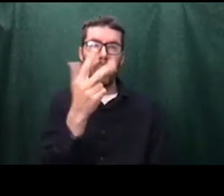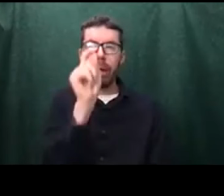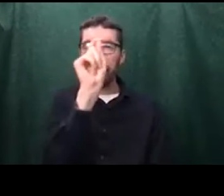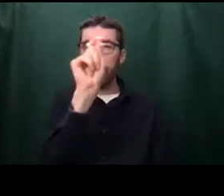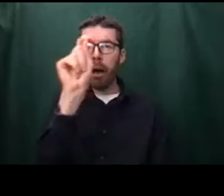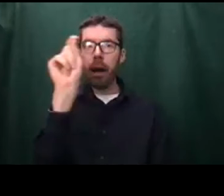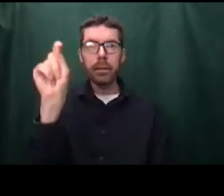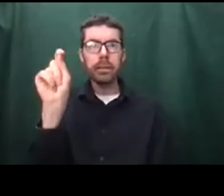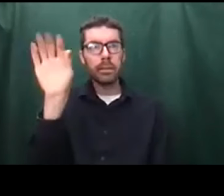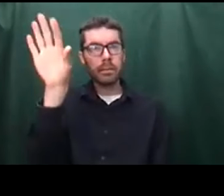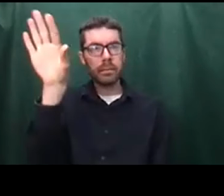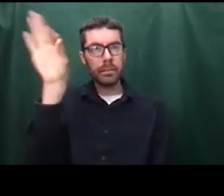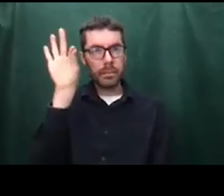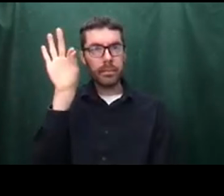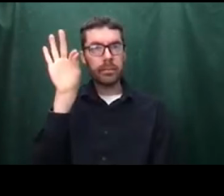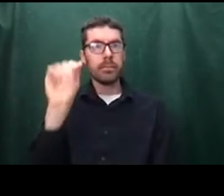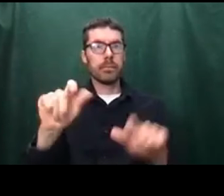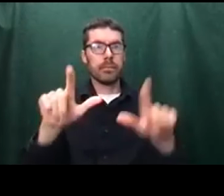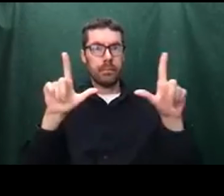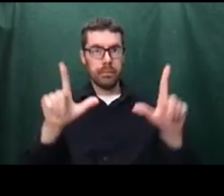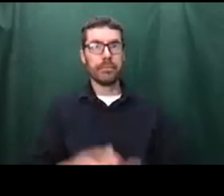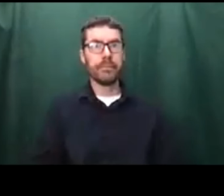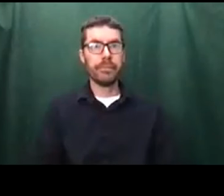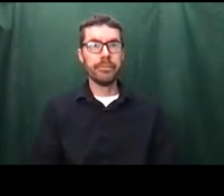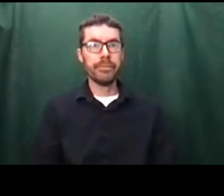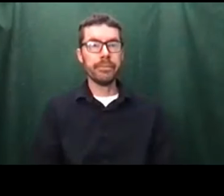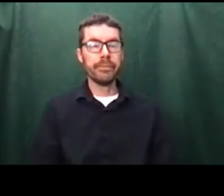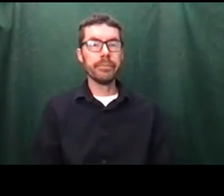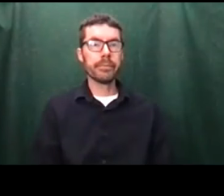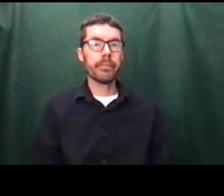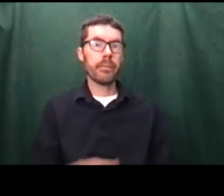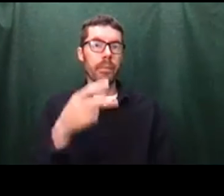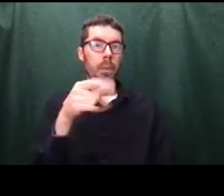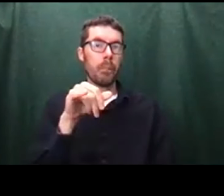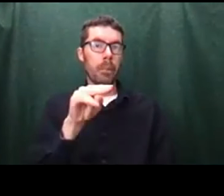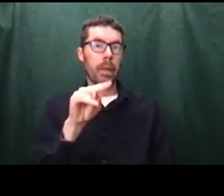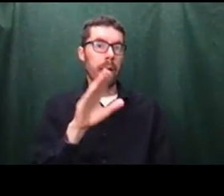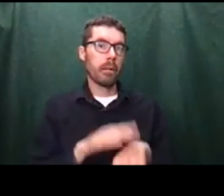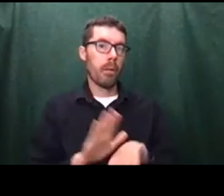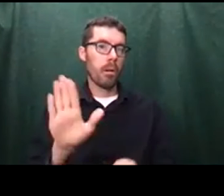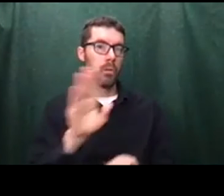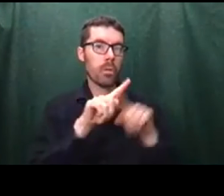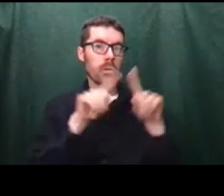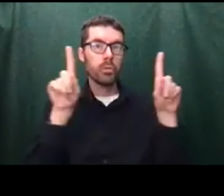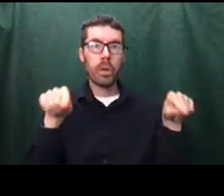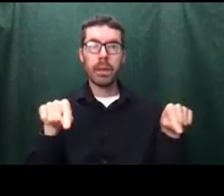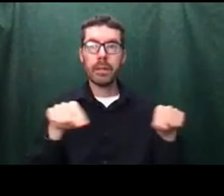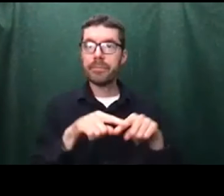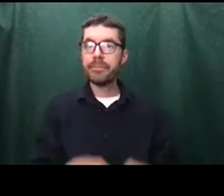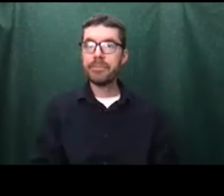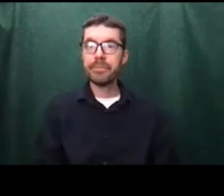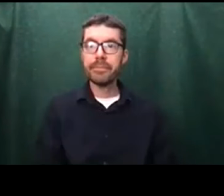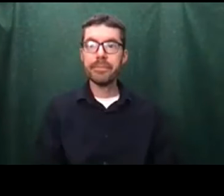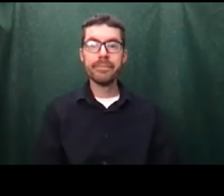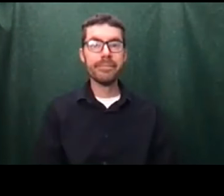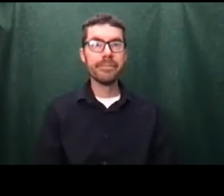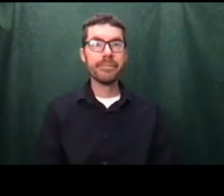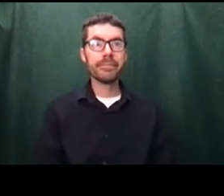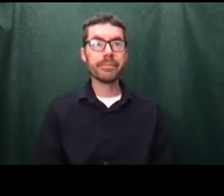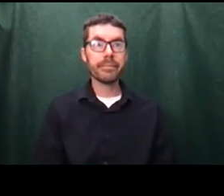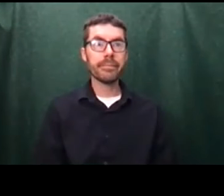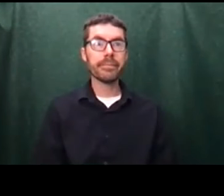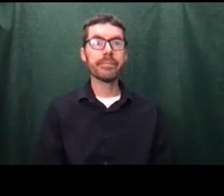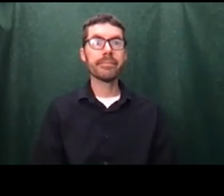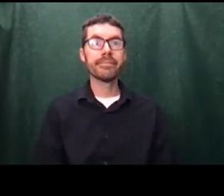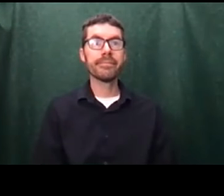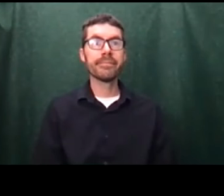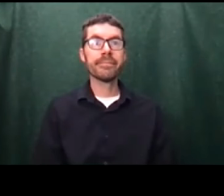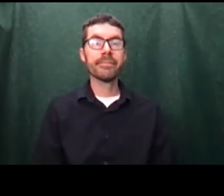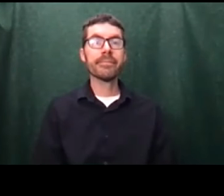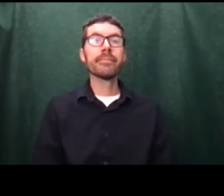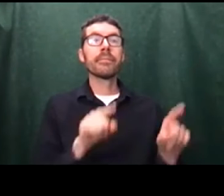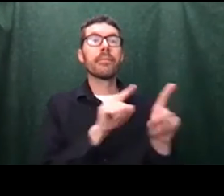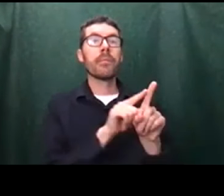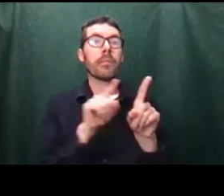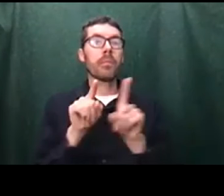right top corner and pinning them to your own screen. Um, we also have the ability to